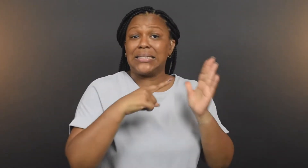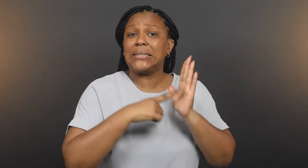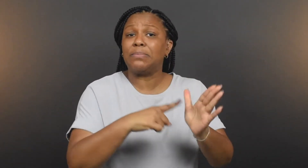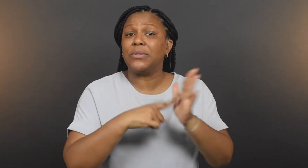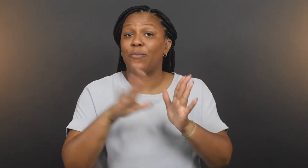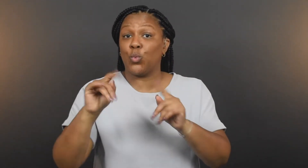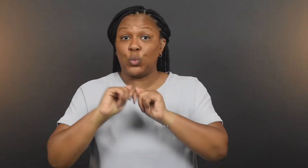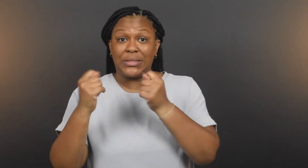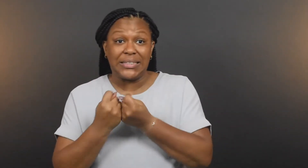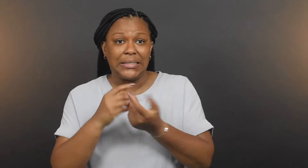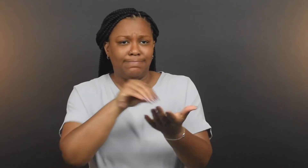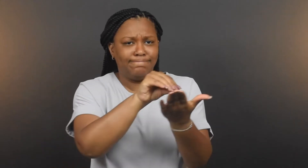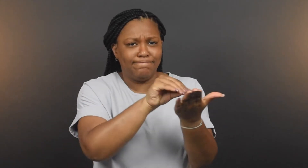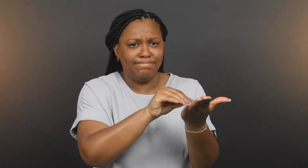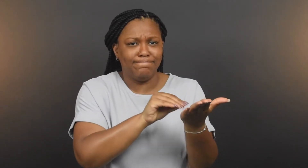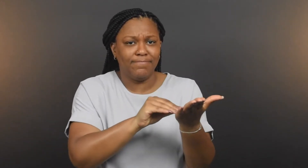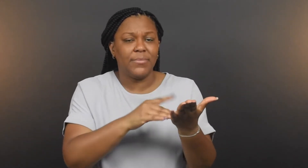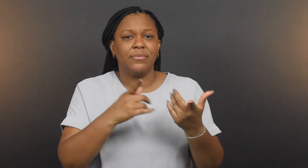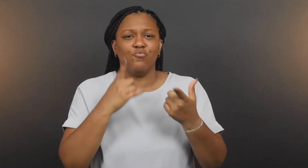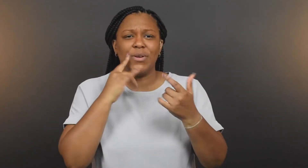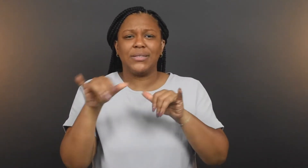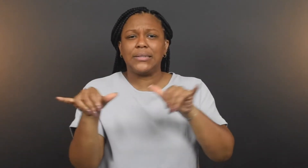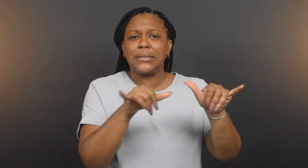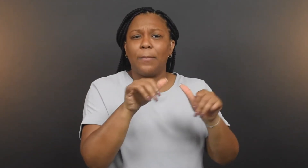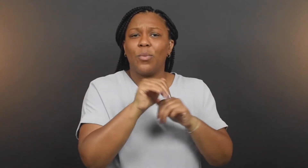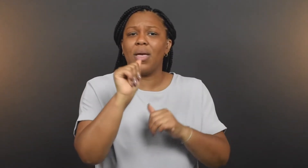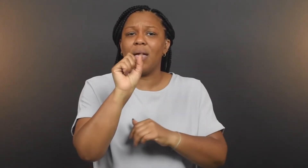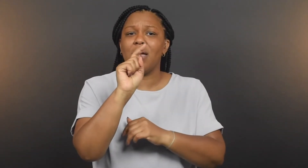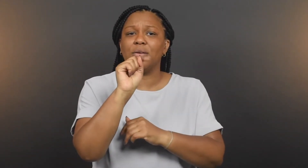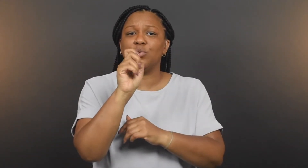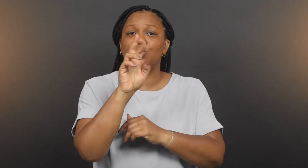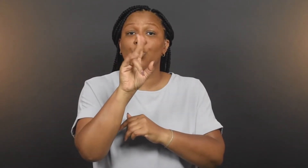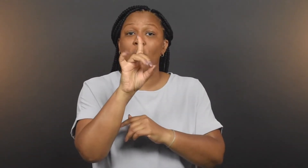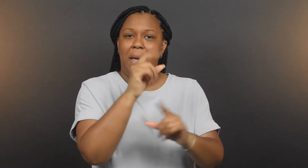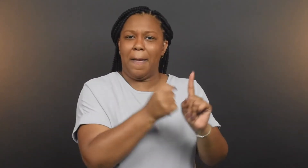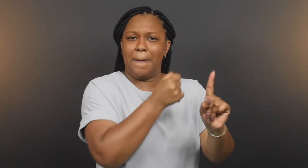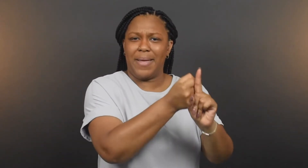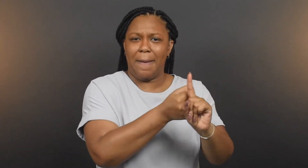The collection of symptoms her team documented resembled an asteroid impact,